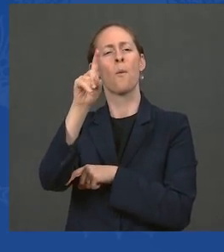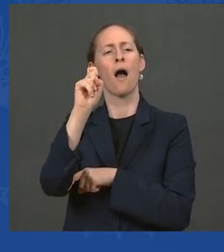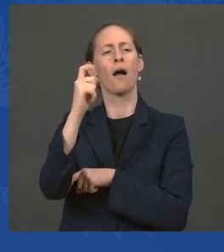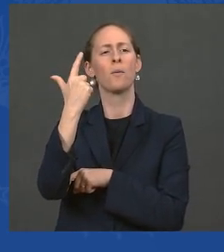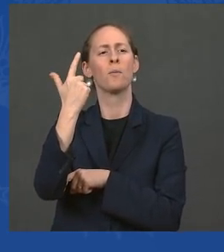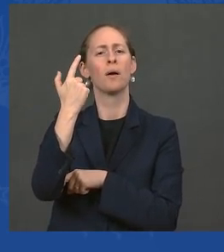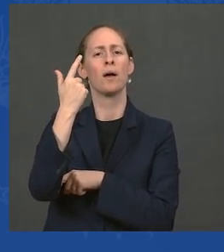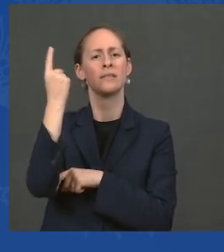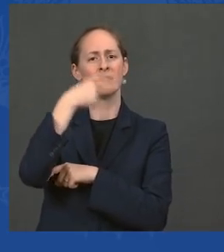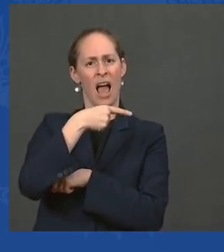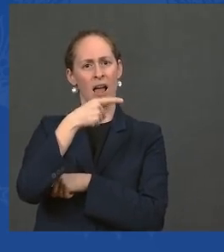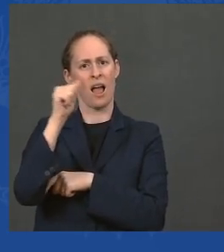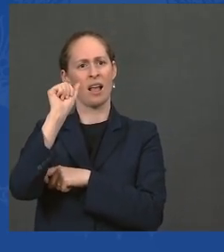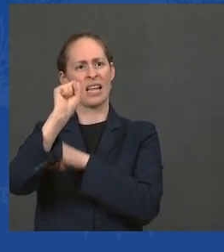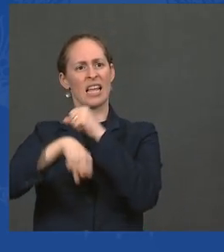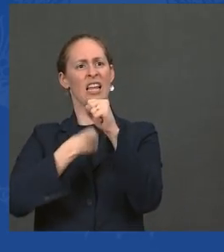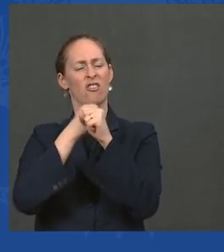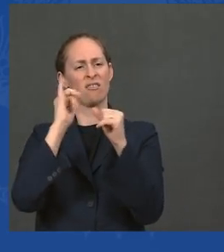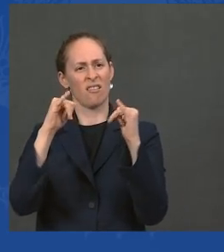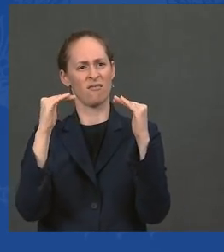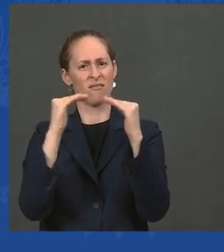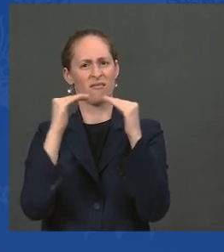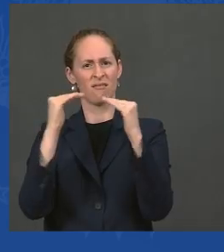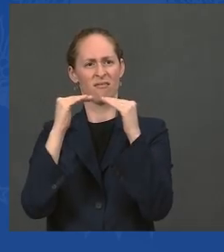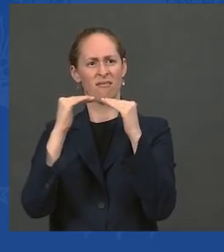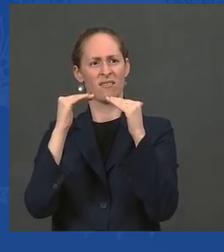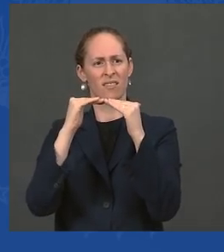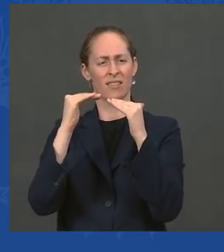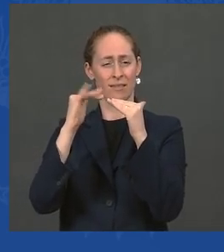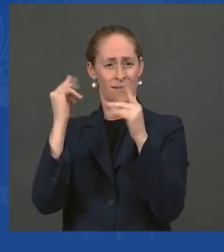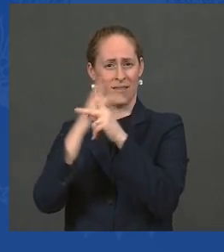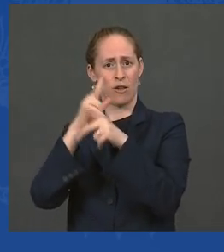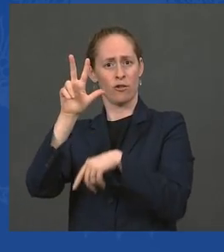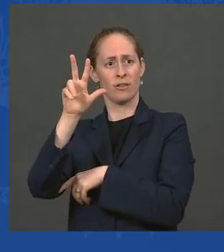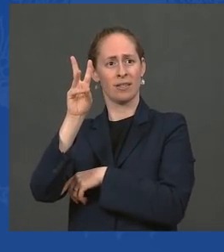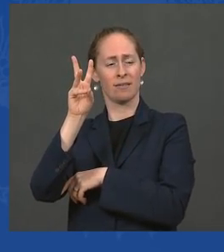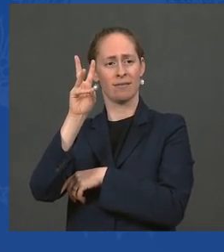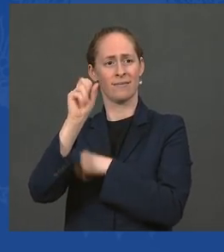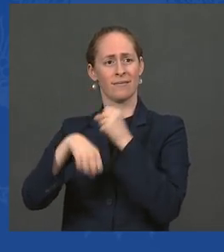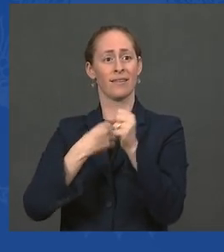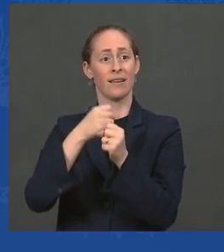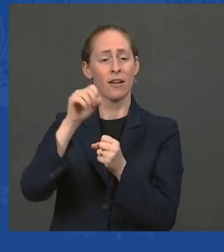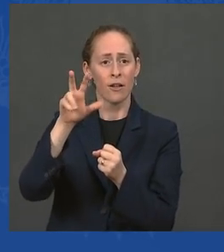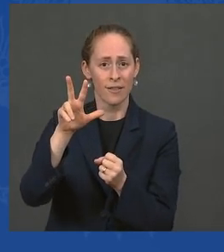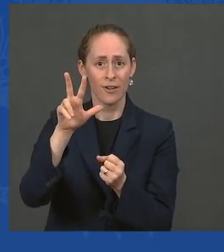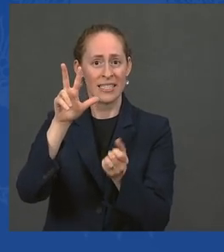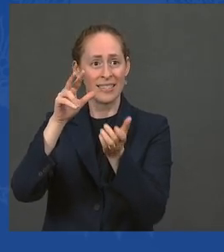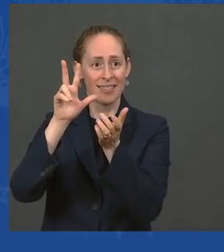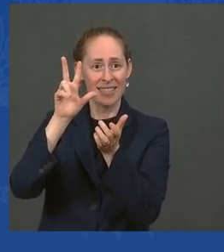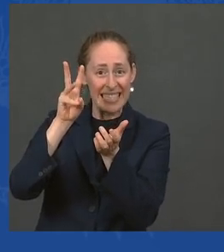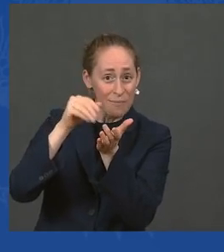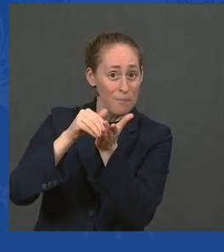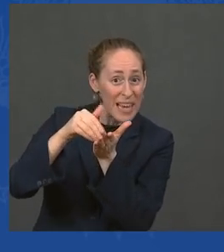Boom, boom. You have traveled over 2 million miles, Joe. I don't want to hear any more about the Air Force."